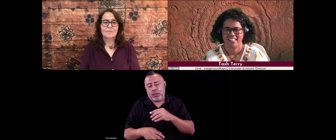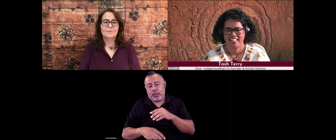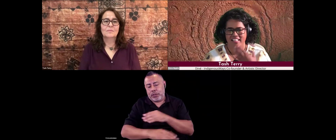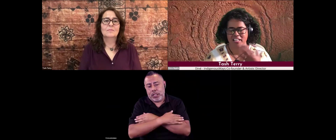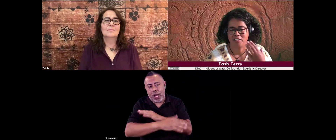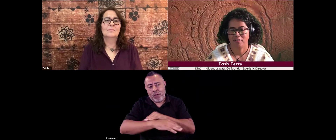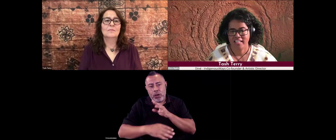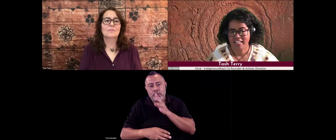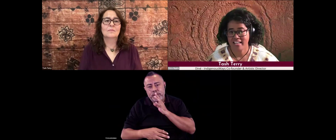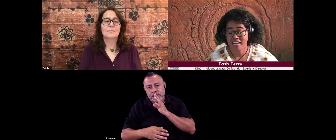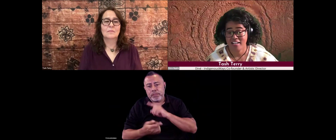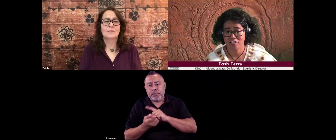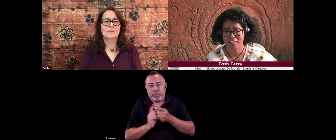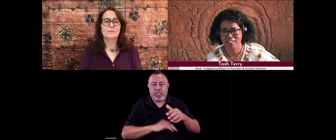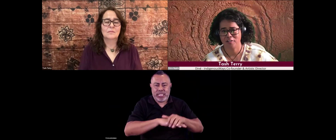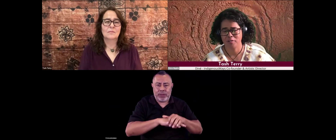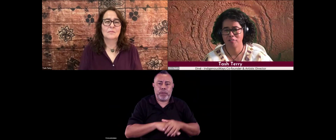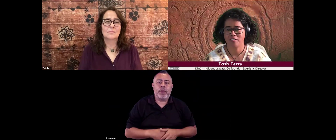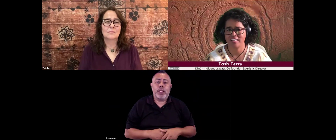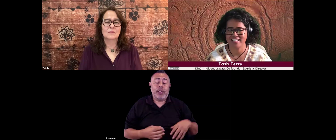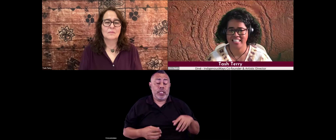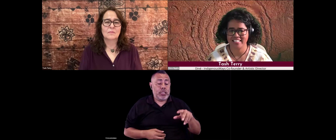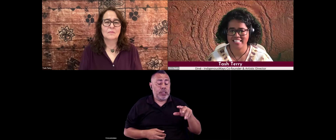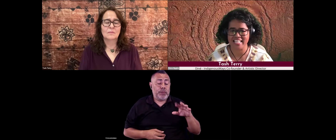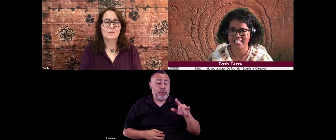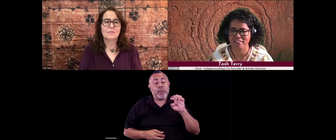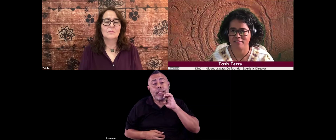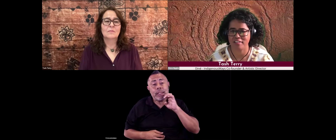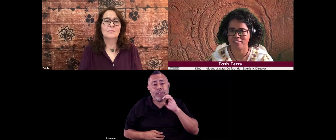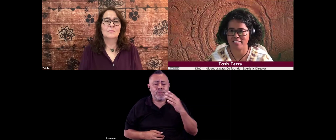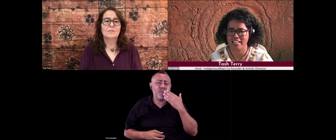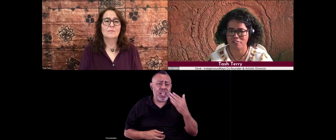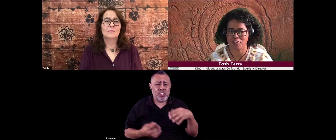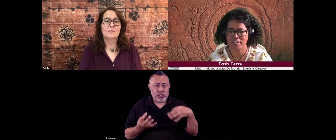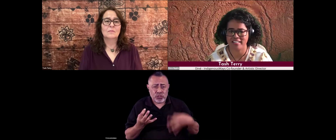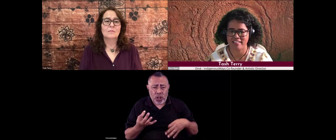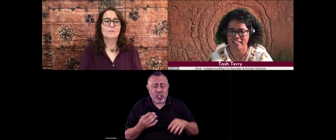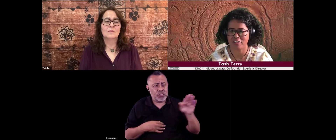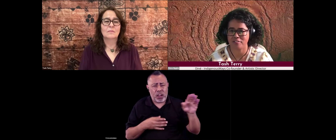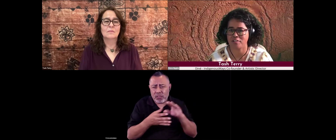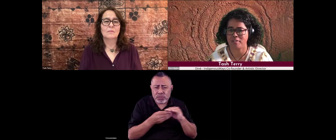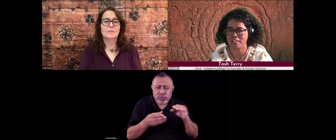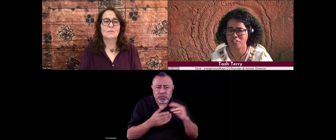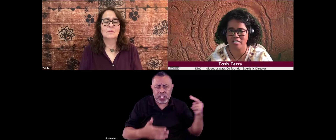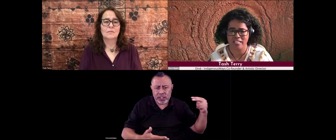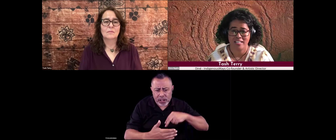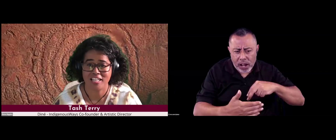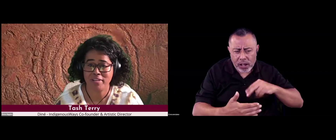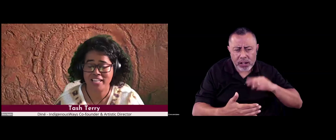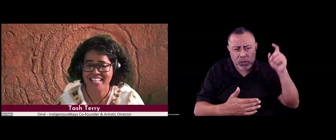Thank you for that, and you're beautiful inside. So those that have joined, thank you so much.